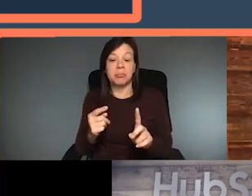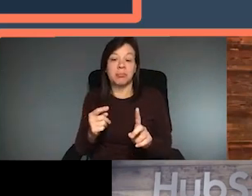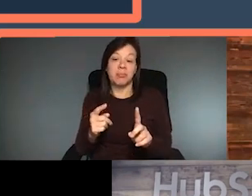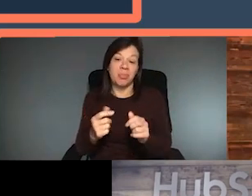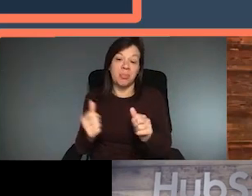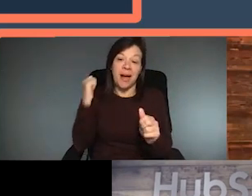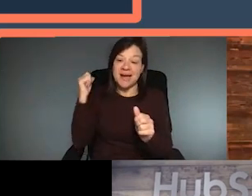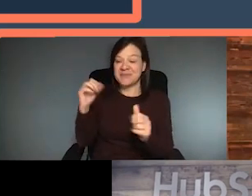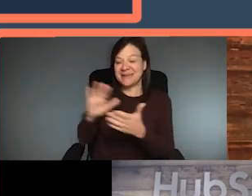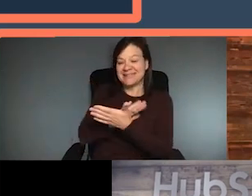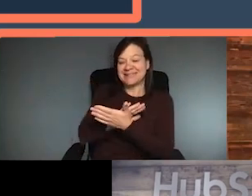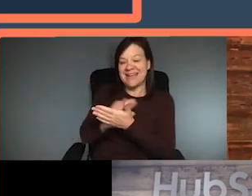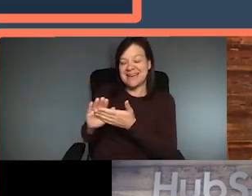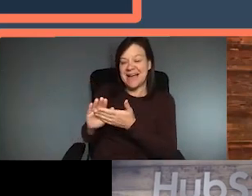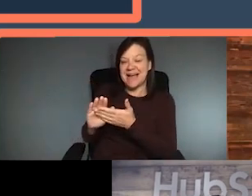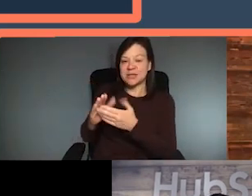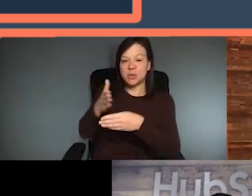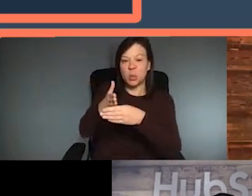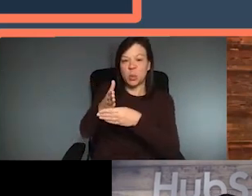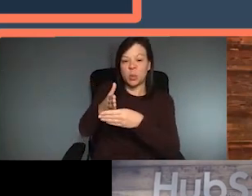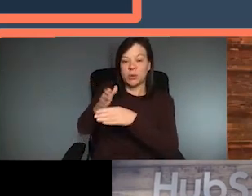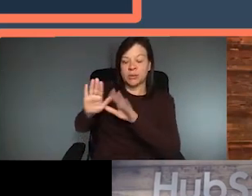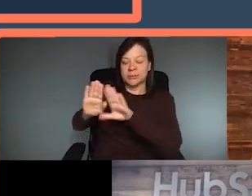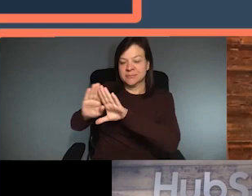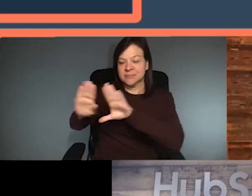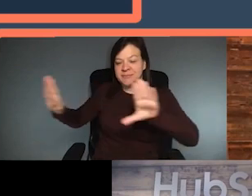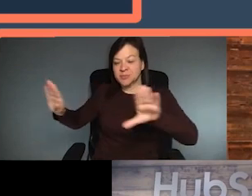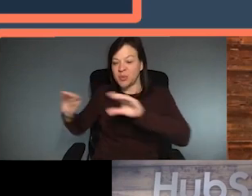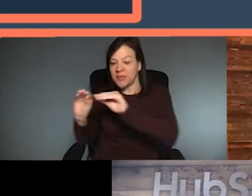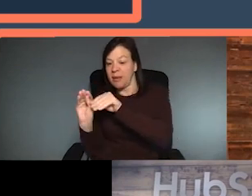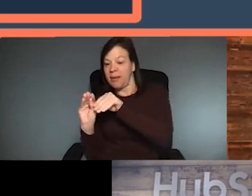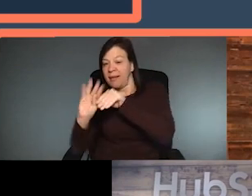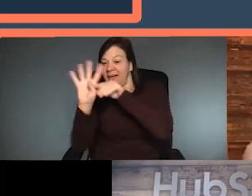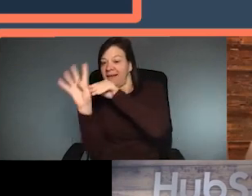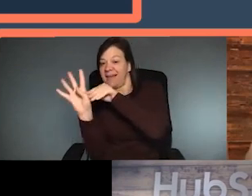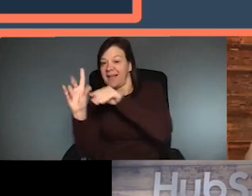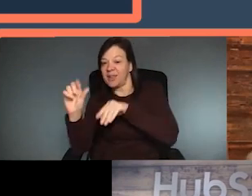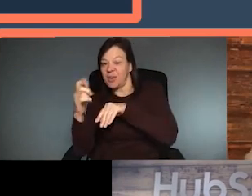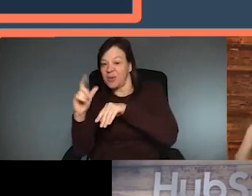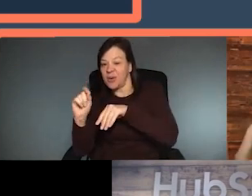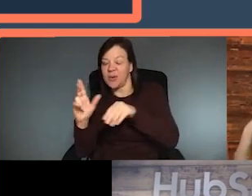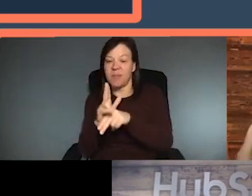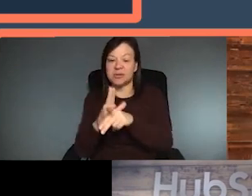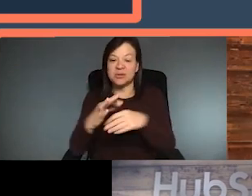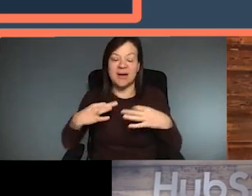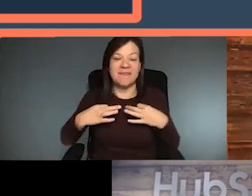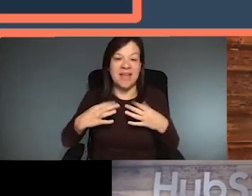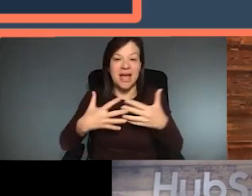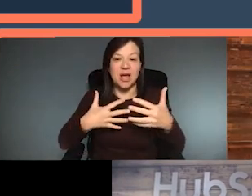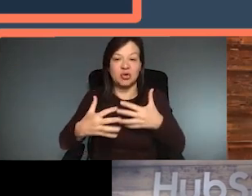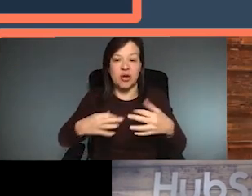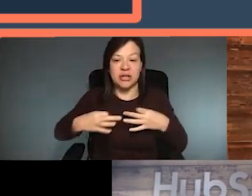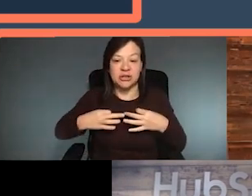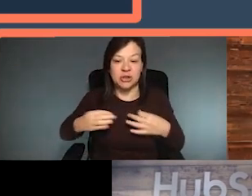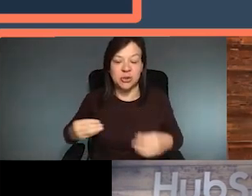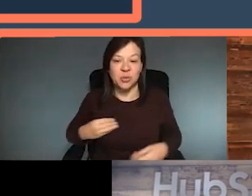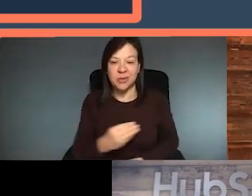BEHIND ME IS A NICE WOOD-LOOKING WALL WITH THE SPROCKET LOGO WEARING A GRAY SHIRT THAT HAS THE HubSpot LOGO ON